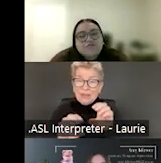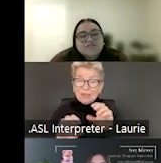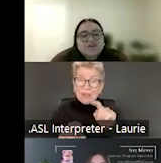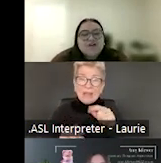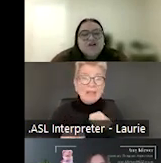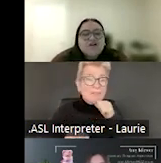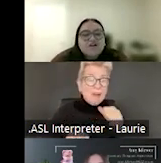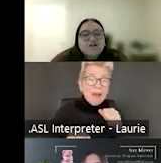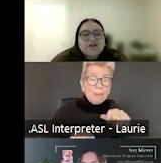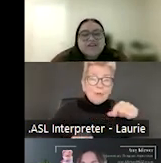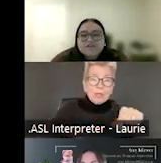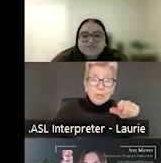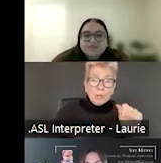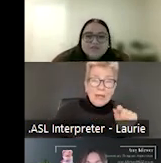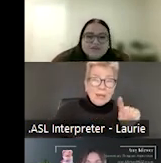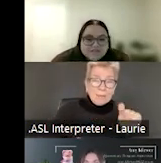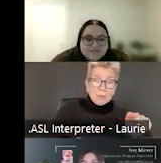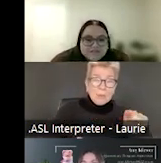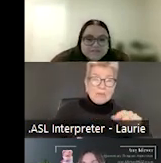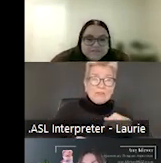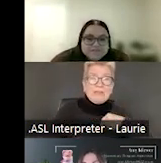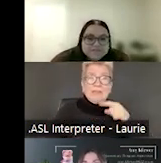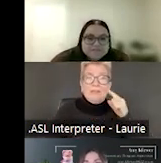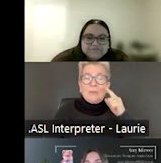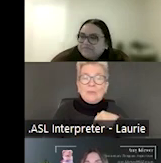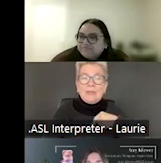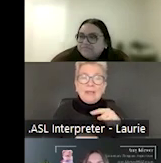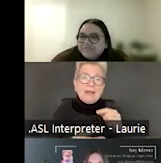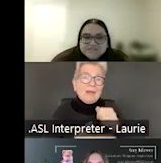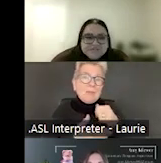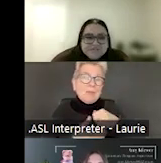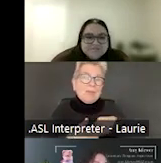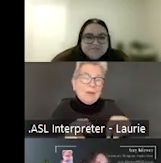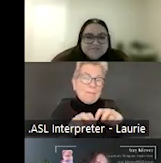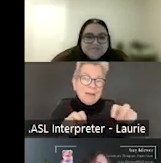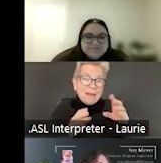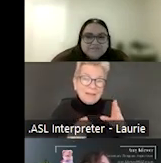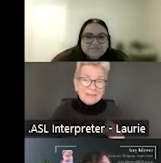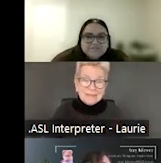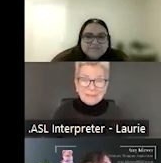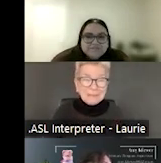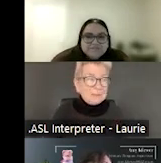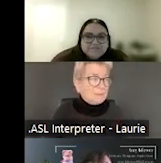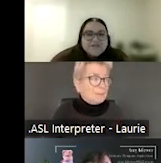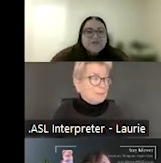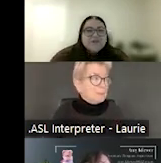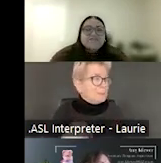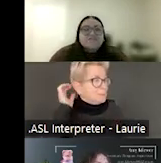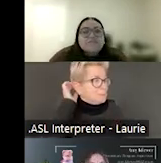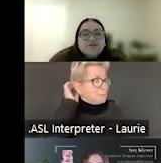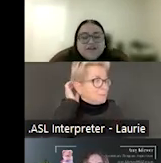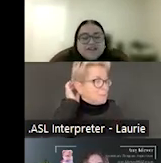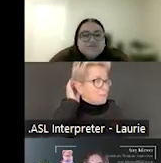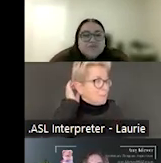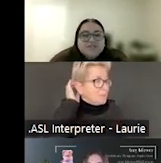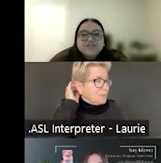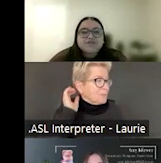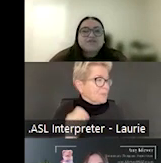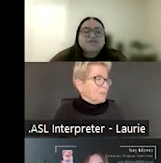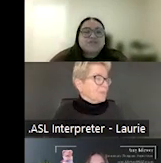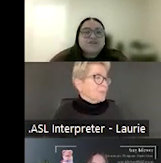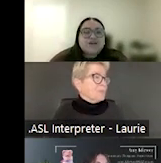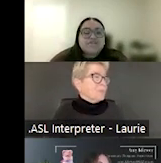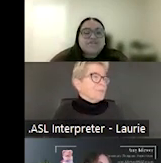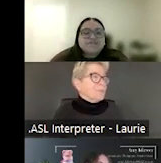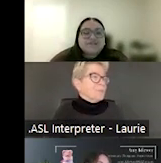course our keynote speaker is awesome. This webinar is brought to you through the Office